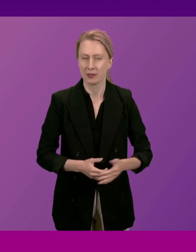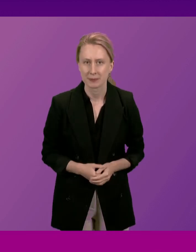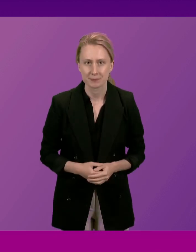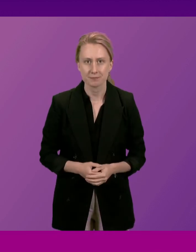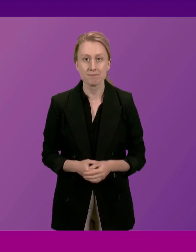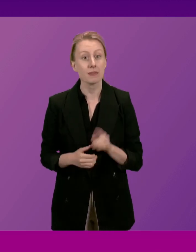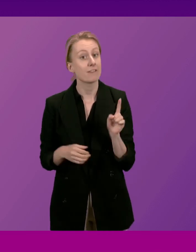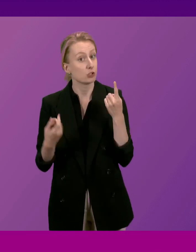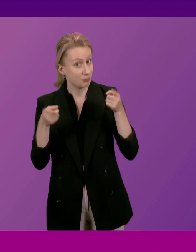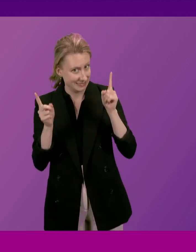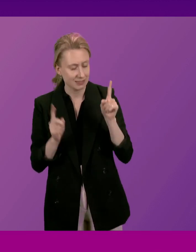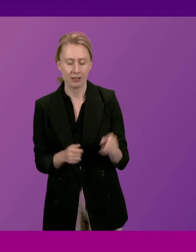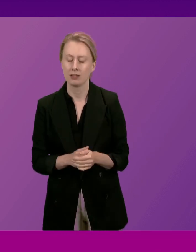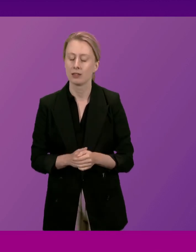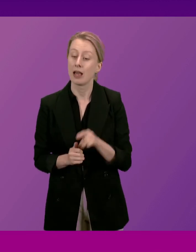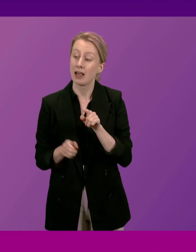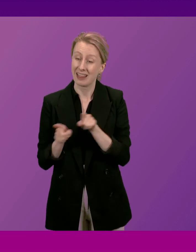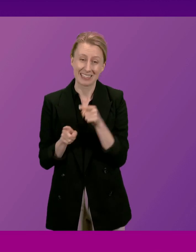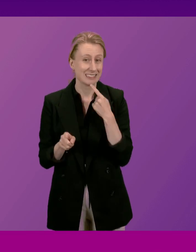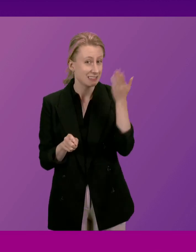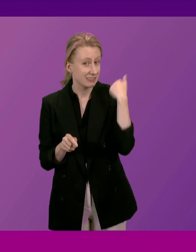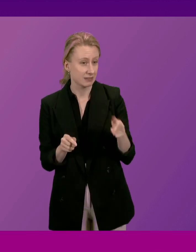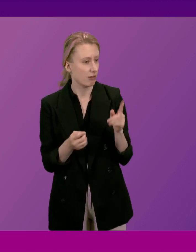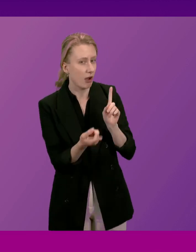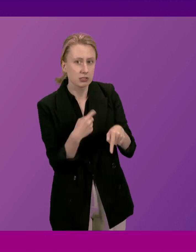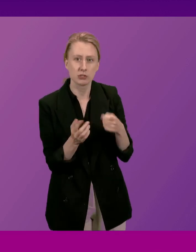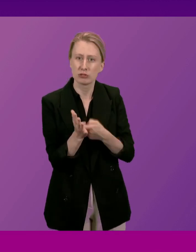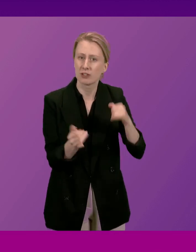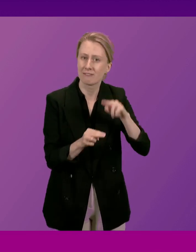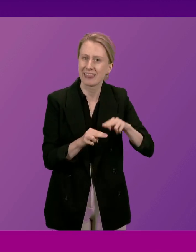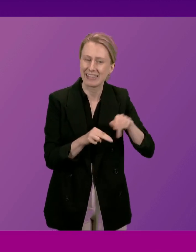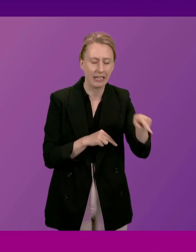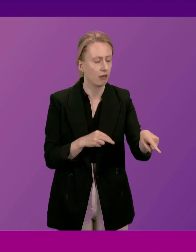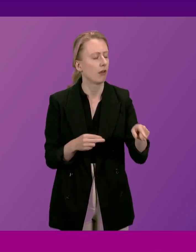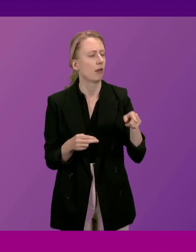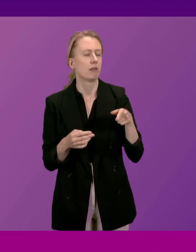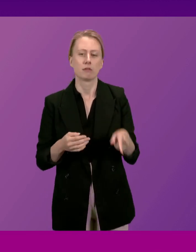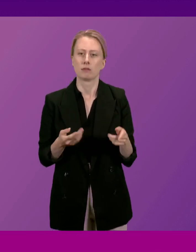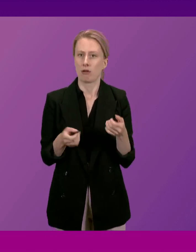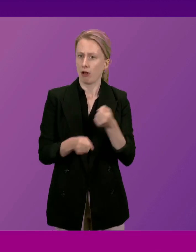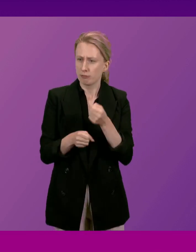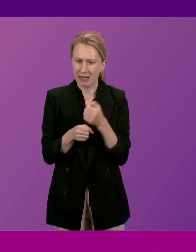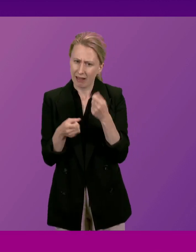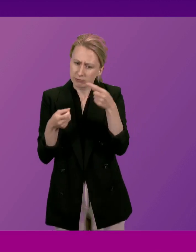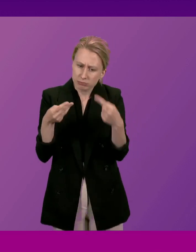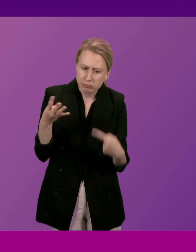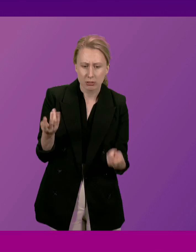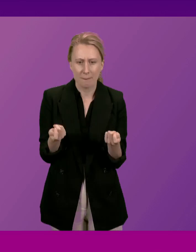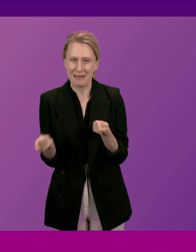As I indicated in my answers to Mr Findlay, the Government takes a combination of measures in relation to these issues.